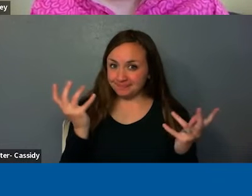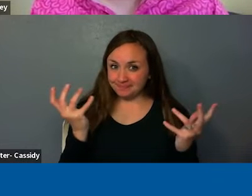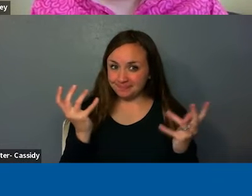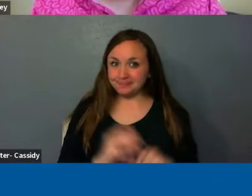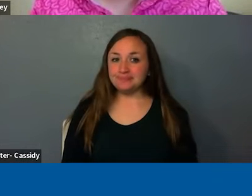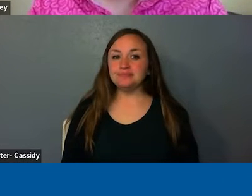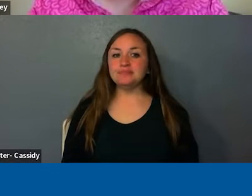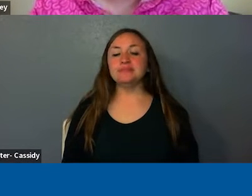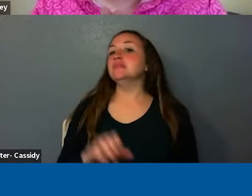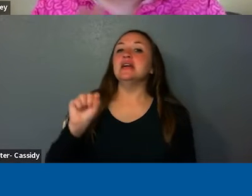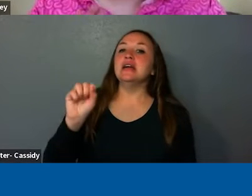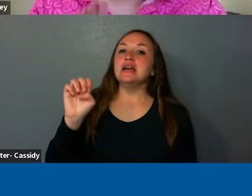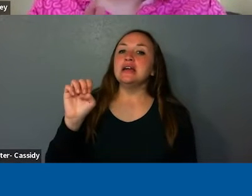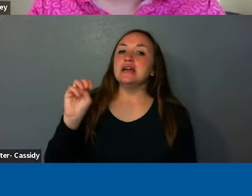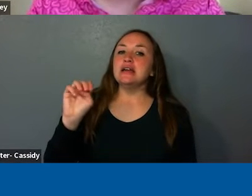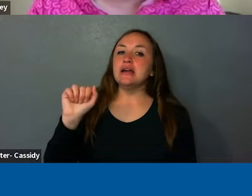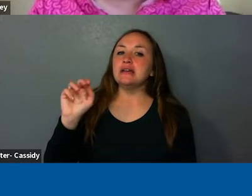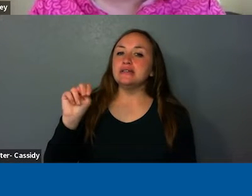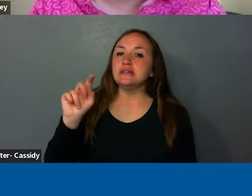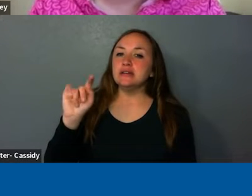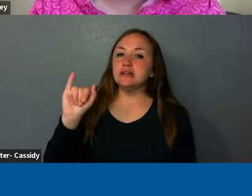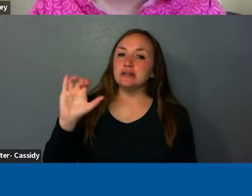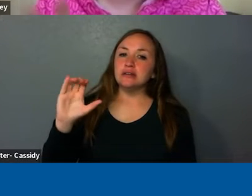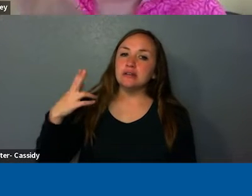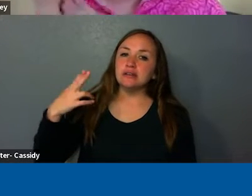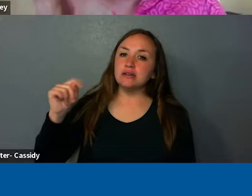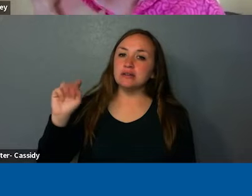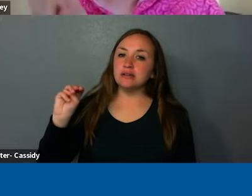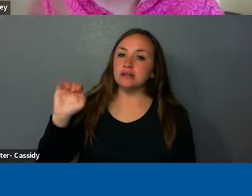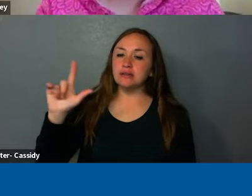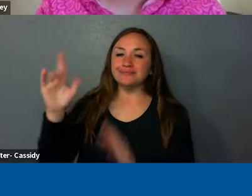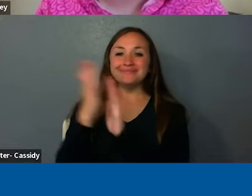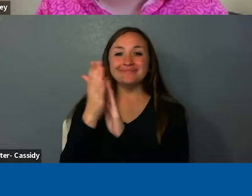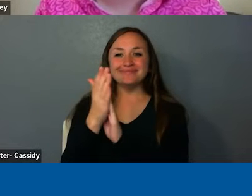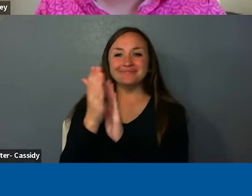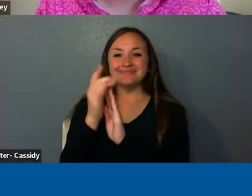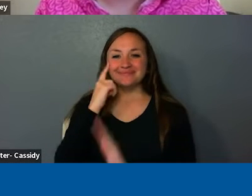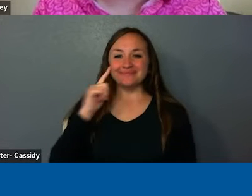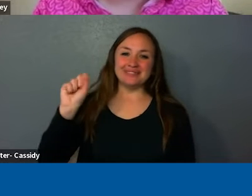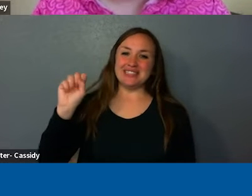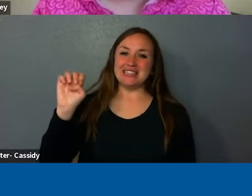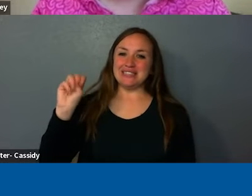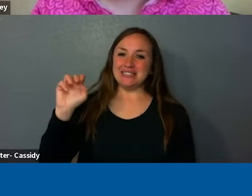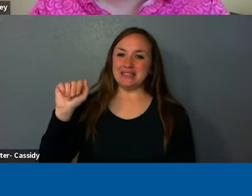It's semantic HTML. Let's have a little round of applause for semantics, hooray.